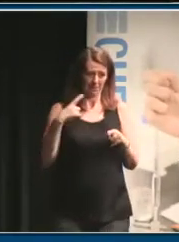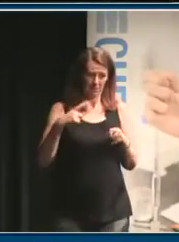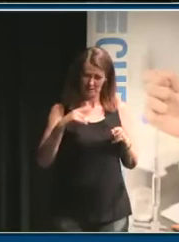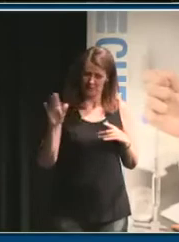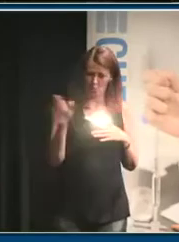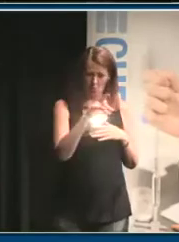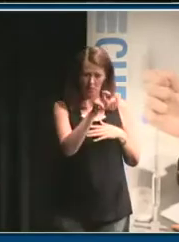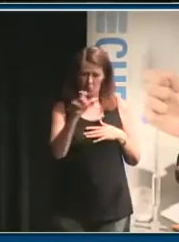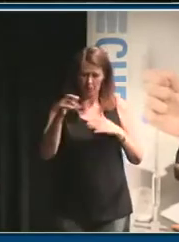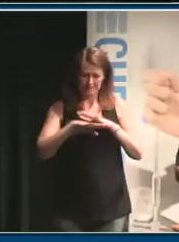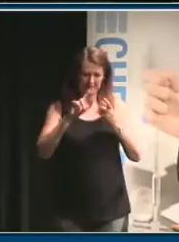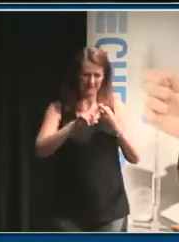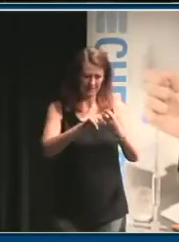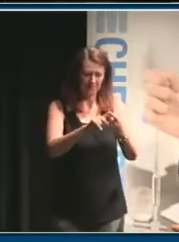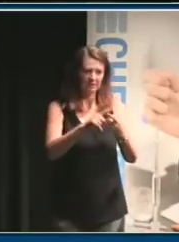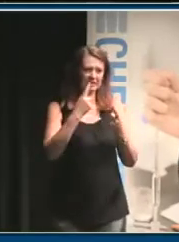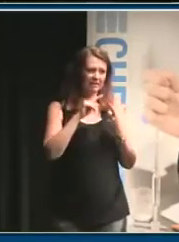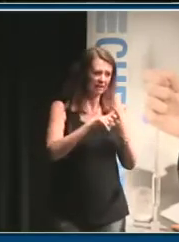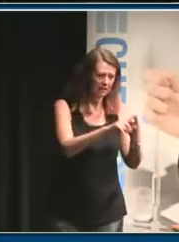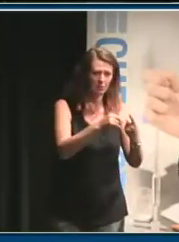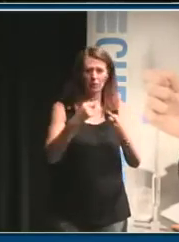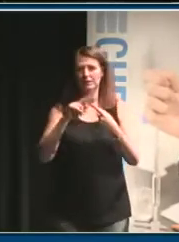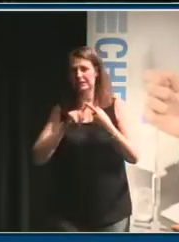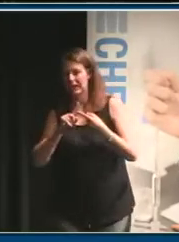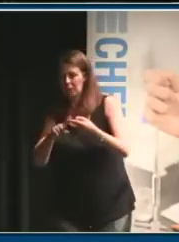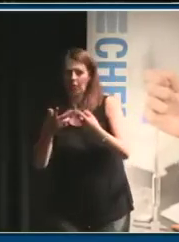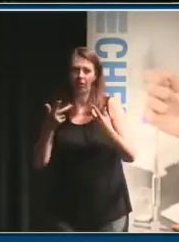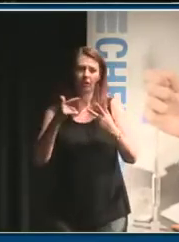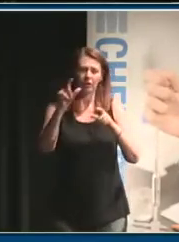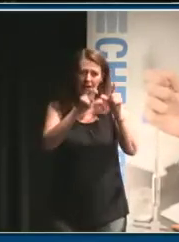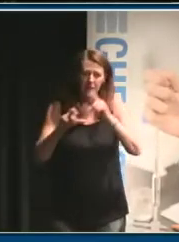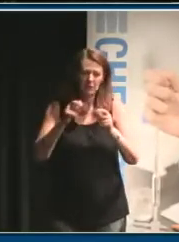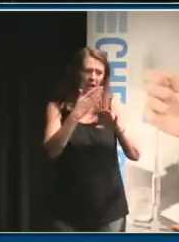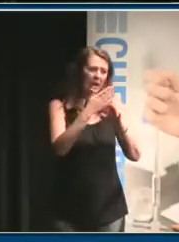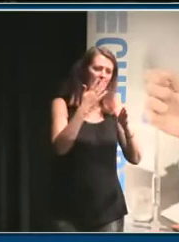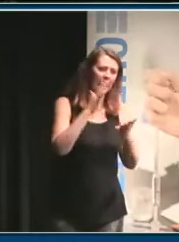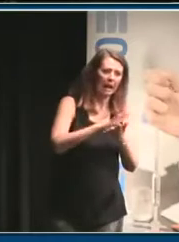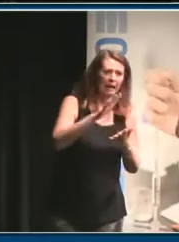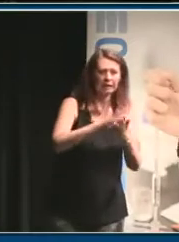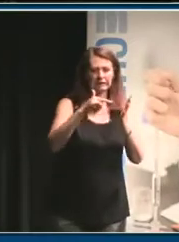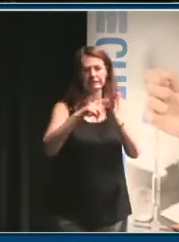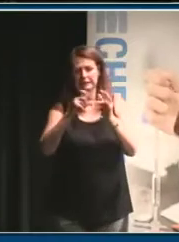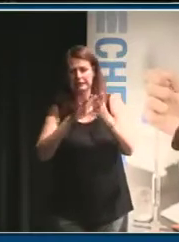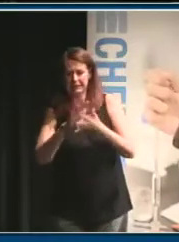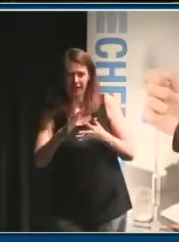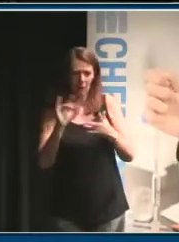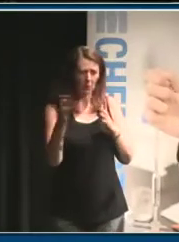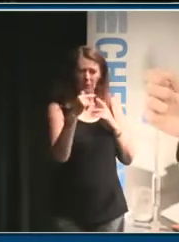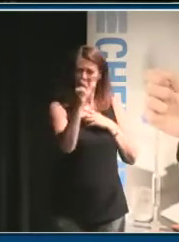in sustainability: sustainability, sustainable chemistry, clean tech. All these nebulous words,